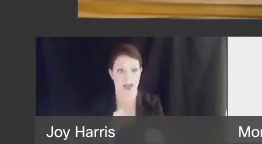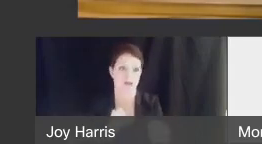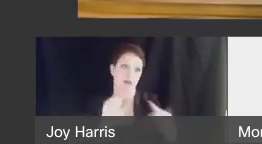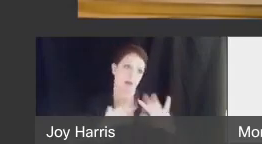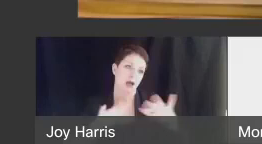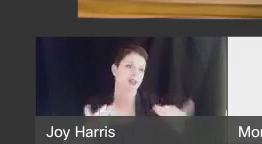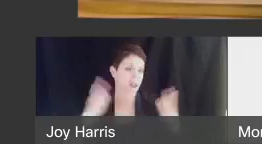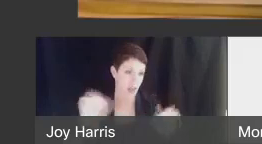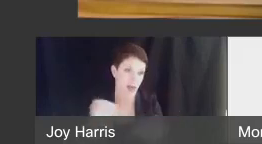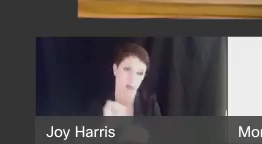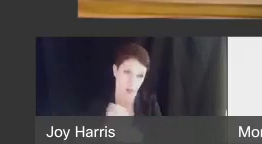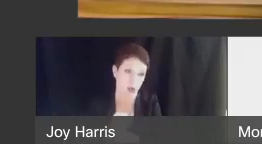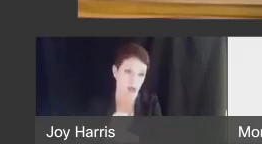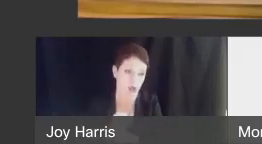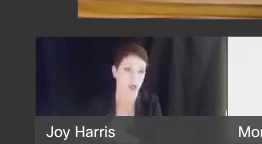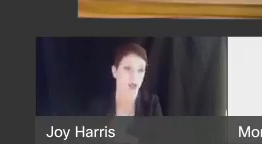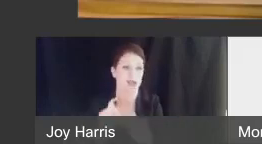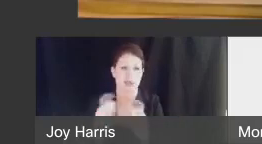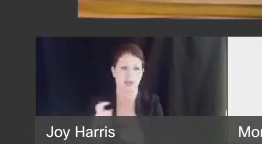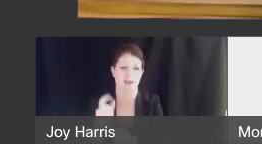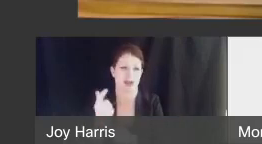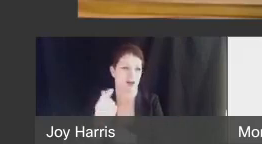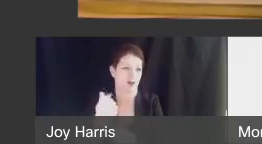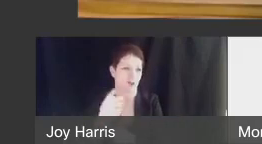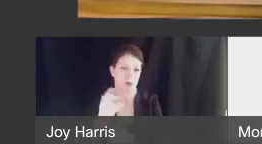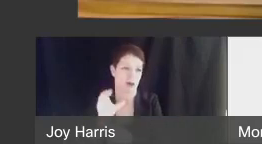to only be able to give out a few hundred doses of vaccine.